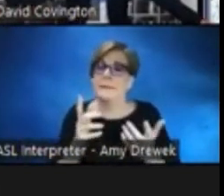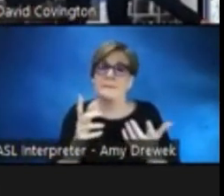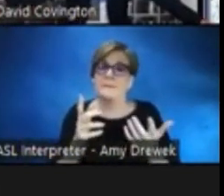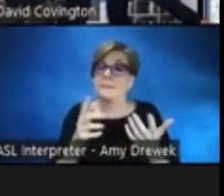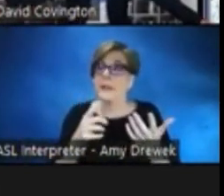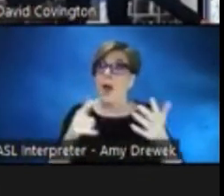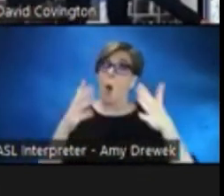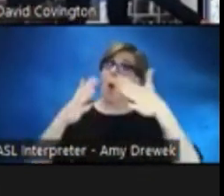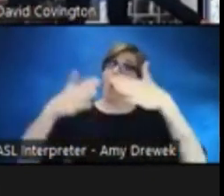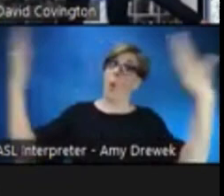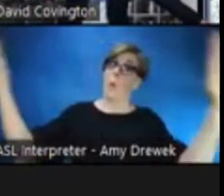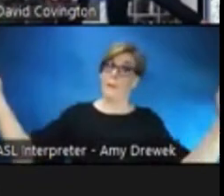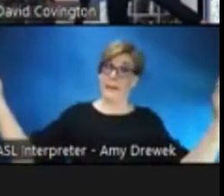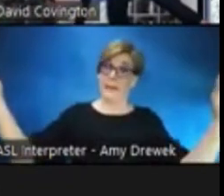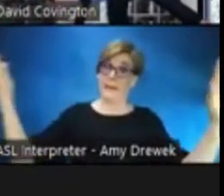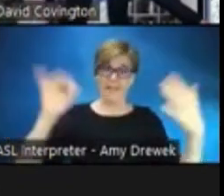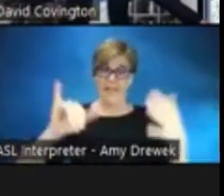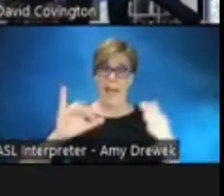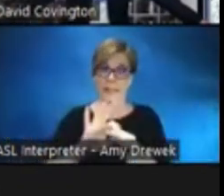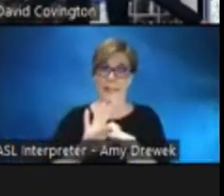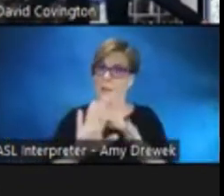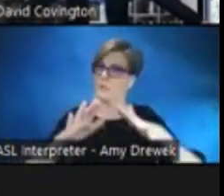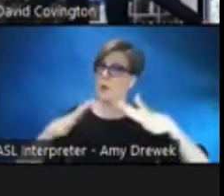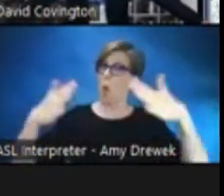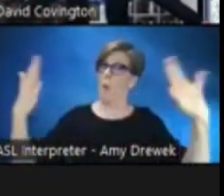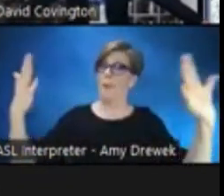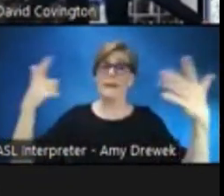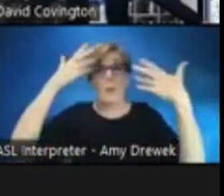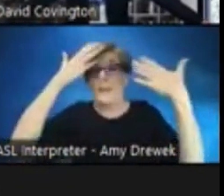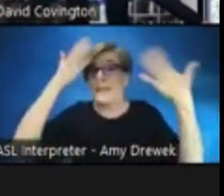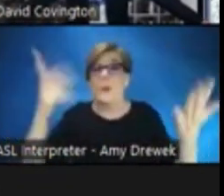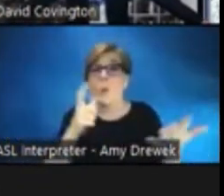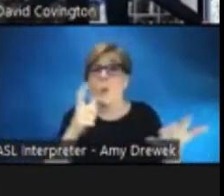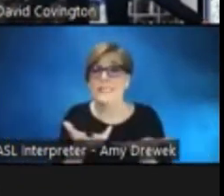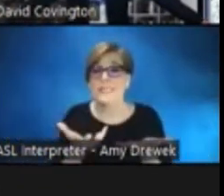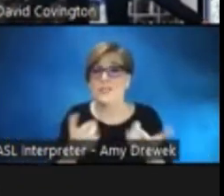LINK, WE DID NOT KNOW WHO WAS IN THIS MEETING.